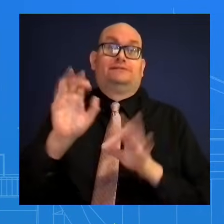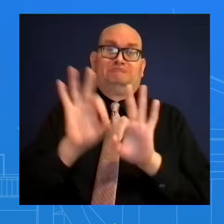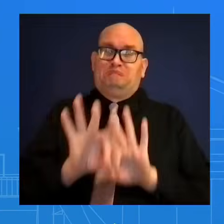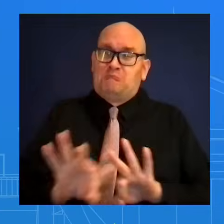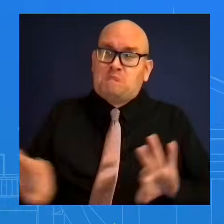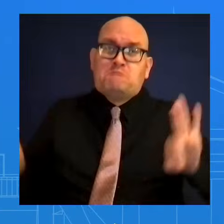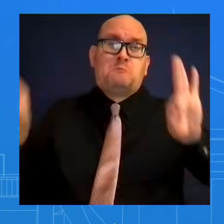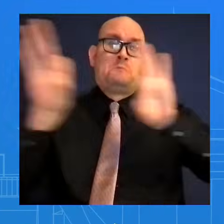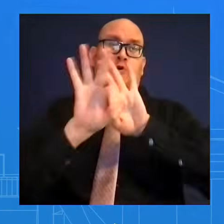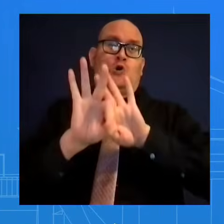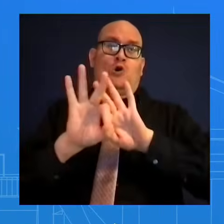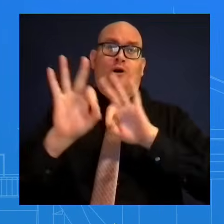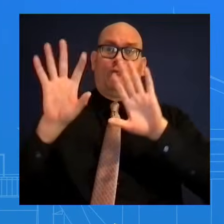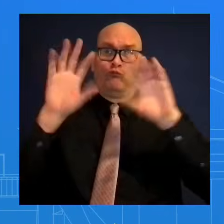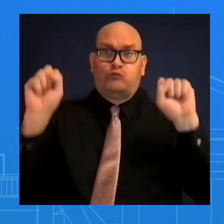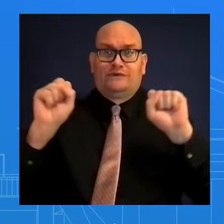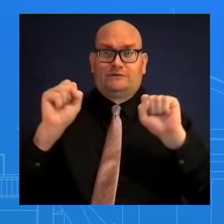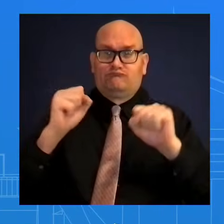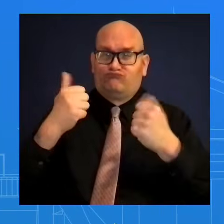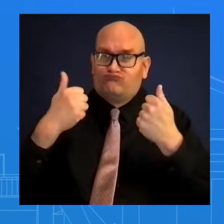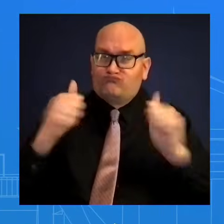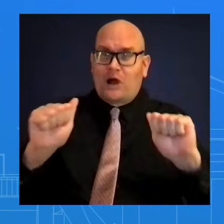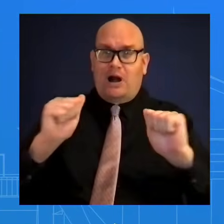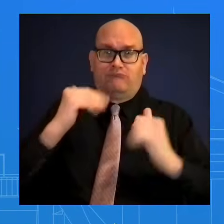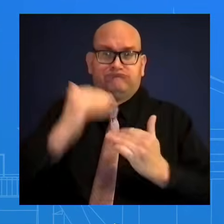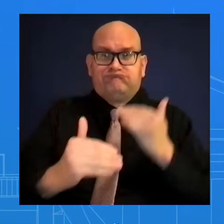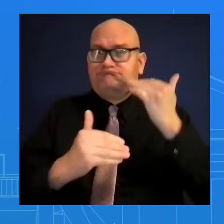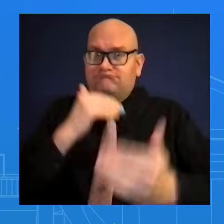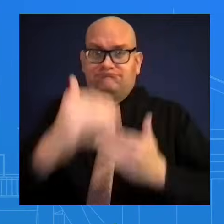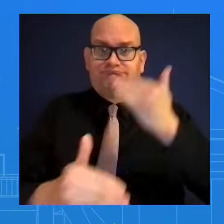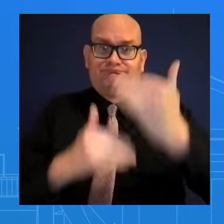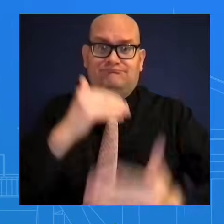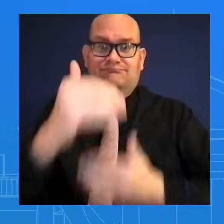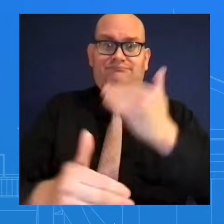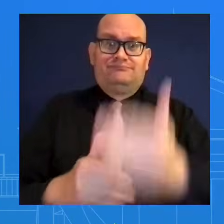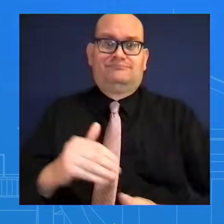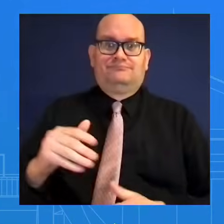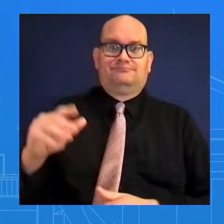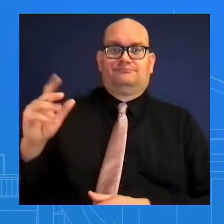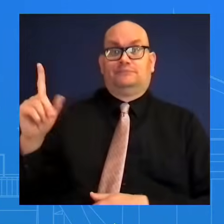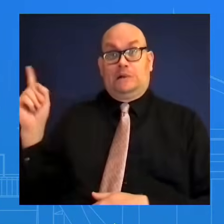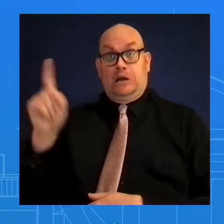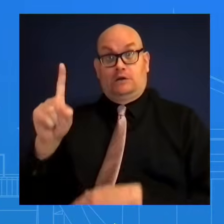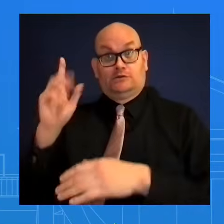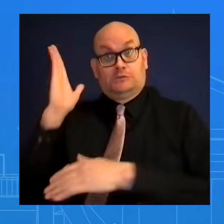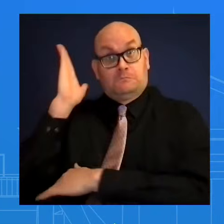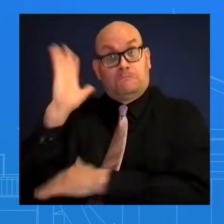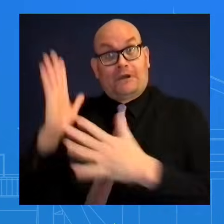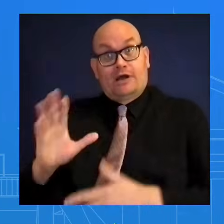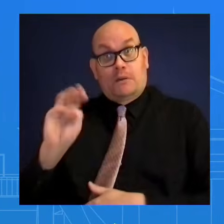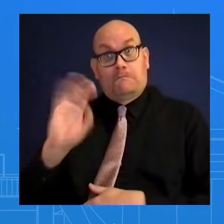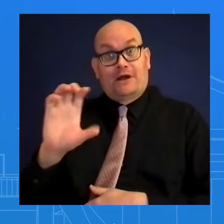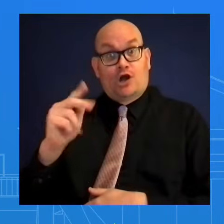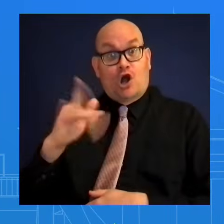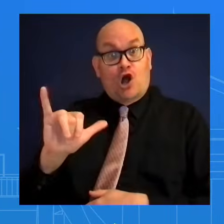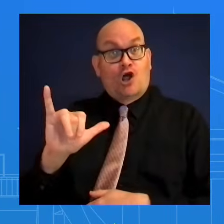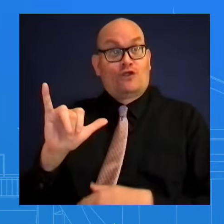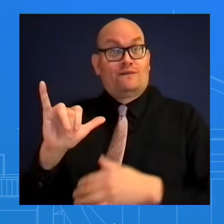put that pipeline in the deal or did the White House? Ms. Jean-Pierre: I -- look, I believe -- I think Director Young was asked this question.